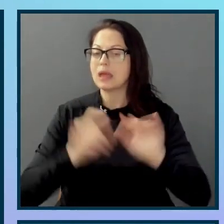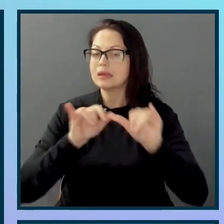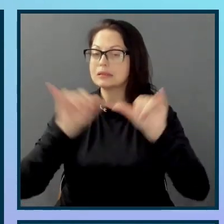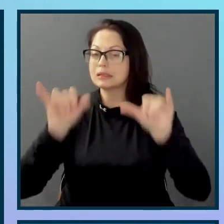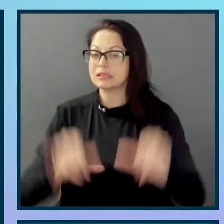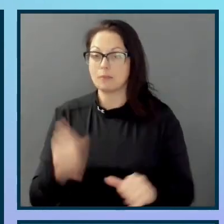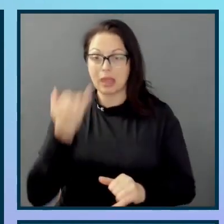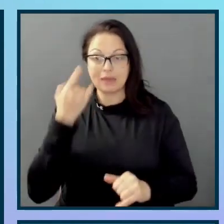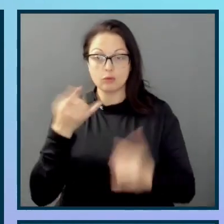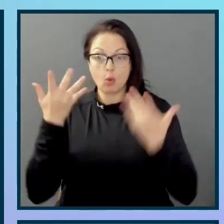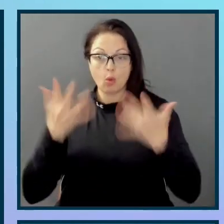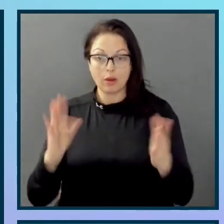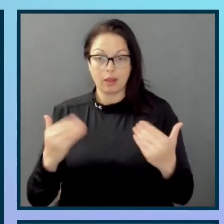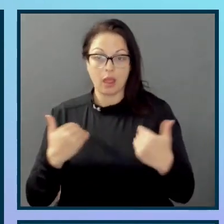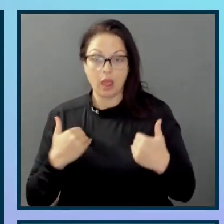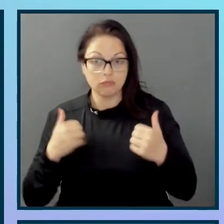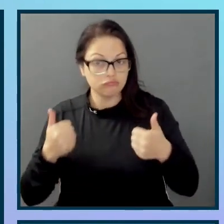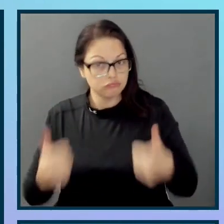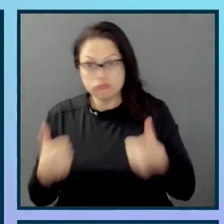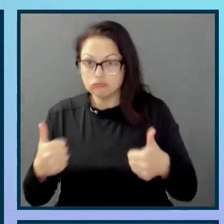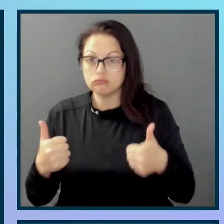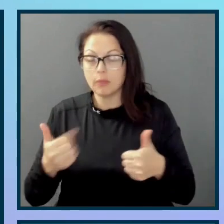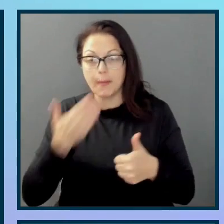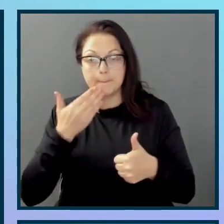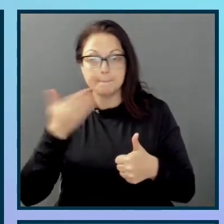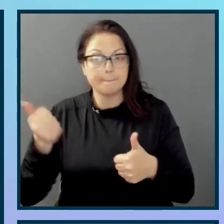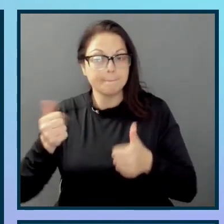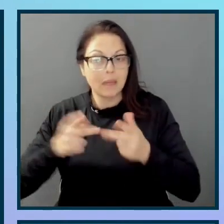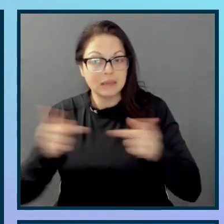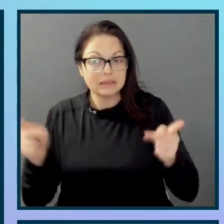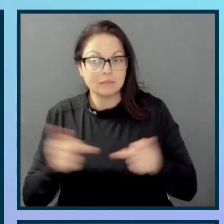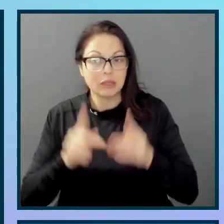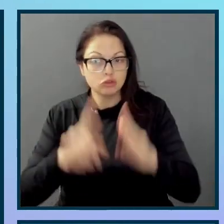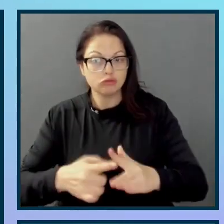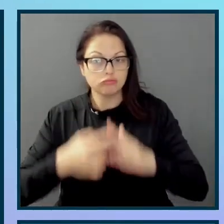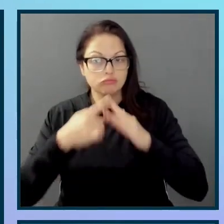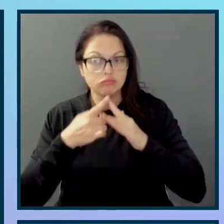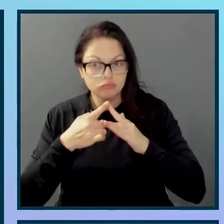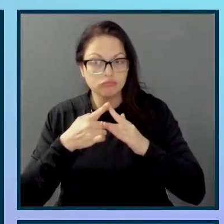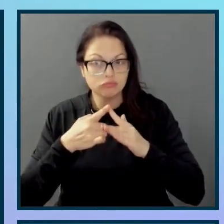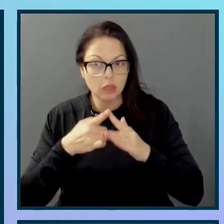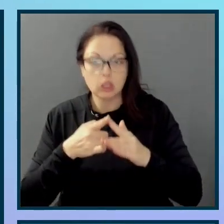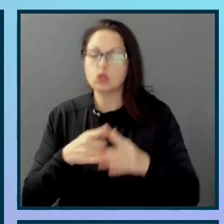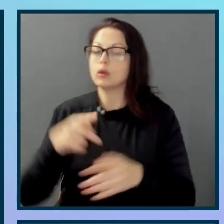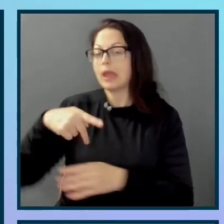this is one of the best places you can start is to take that patent library or component library and make it accessible.